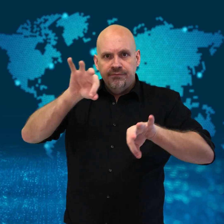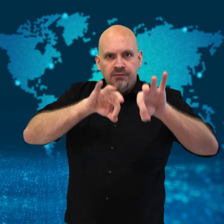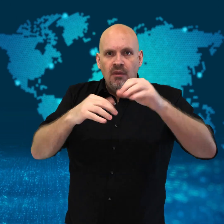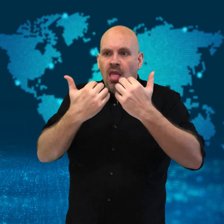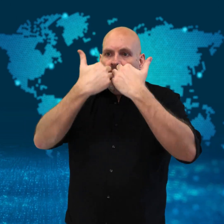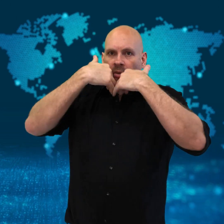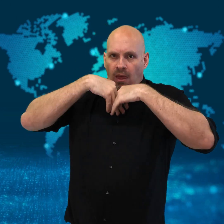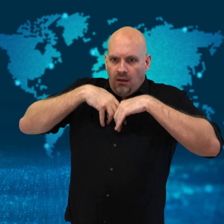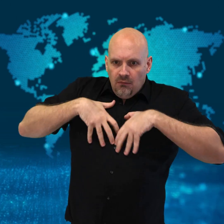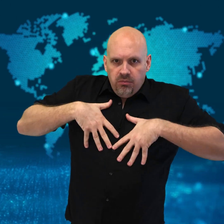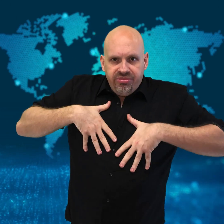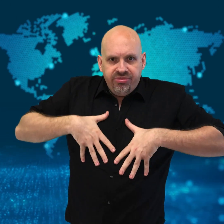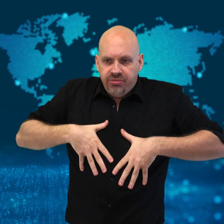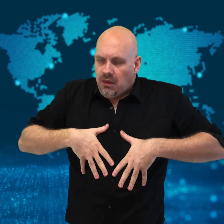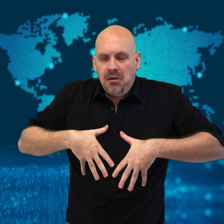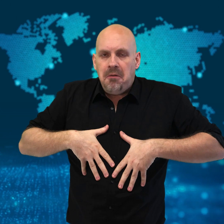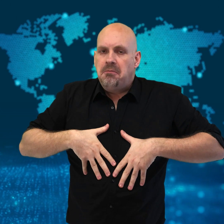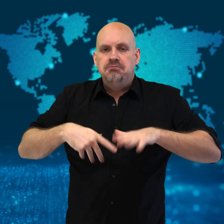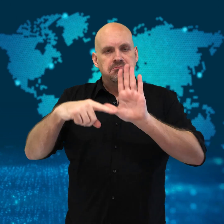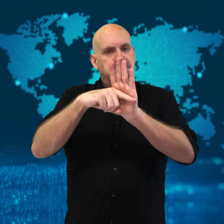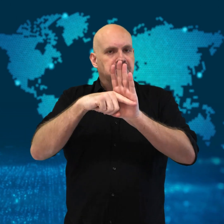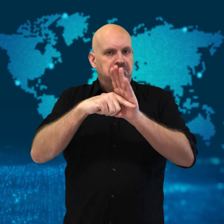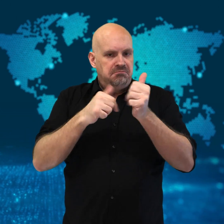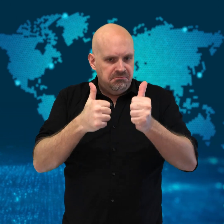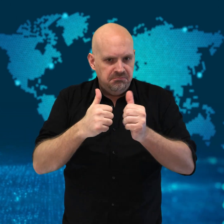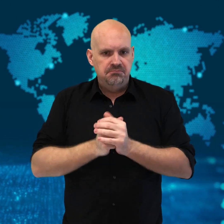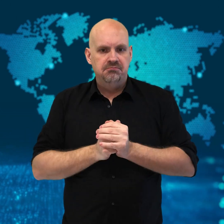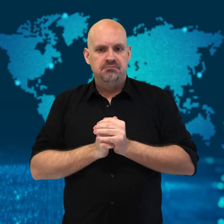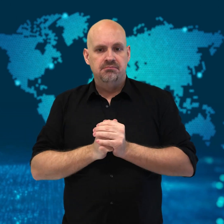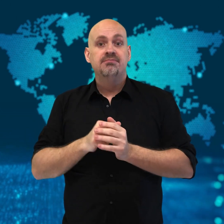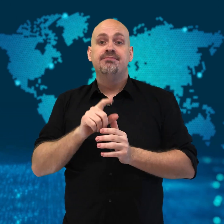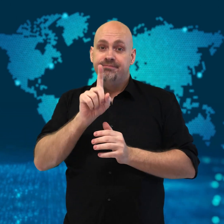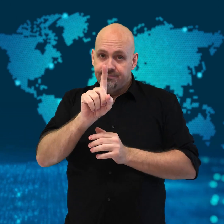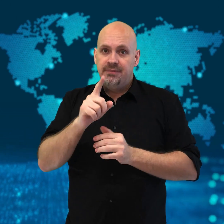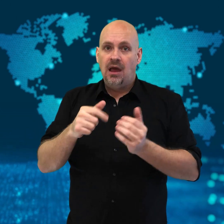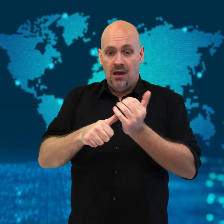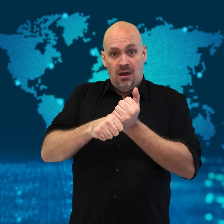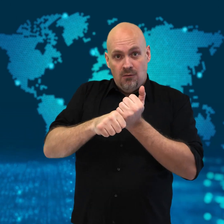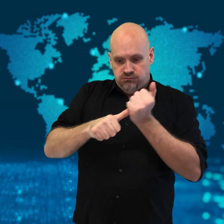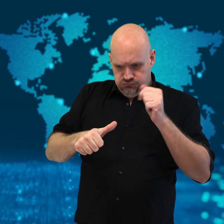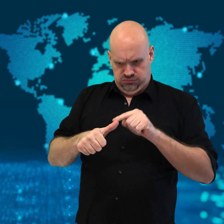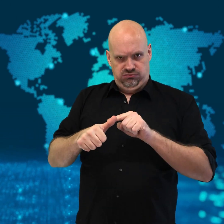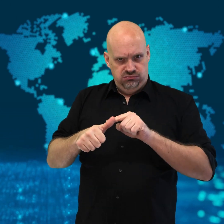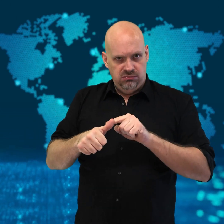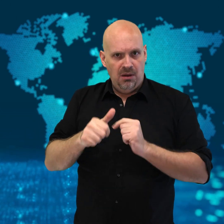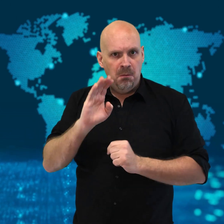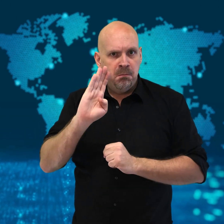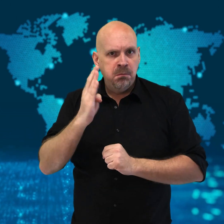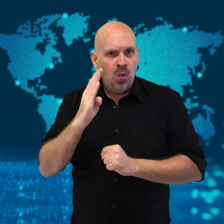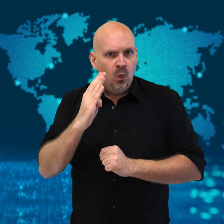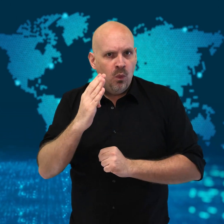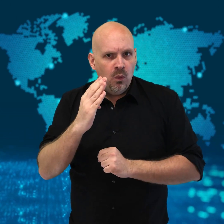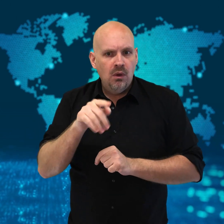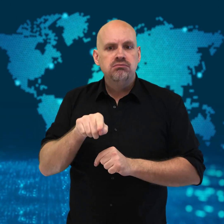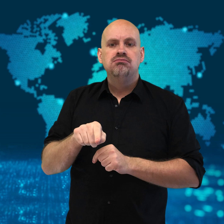The vets also reported that the dogs’ stools were blue.